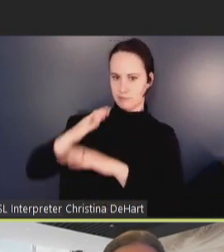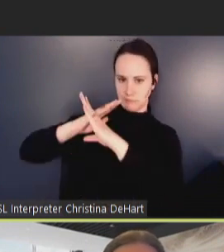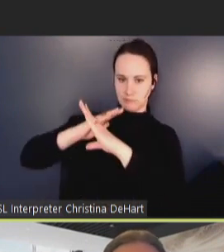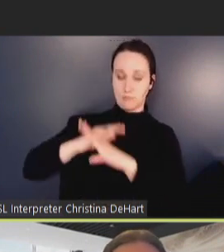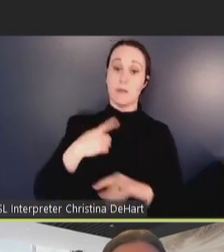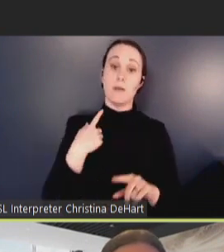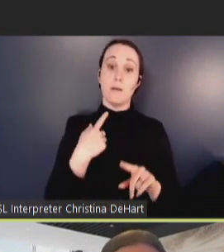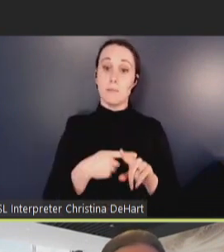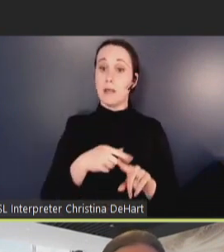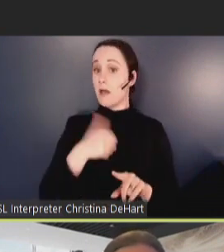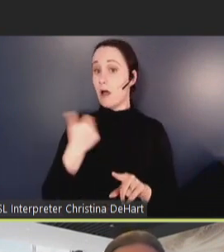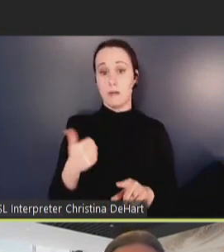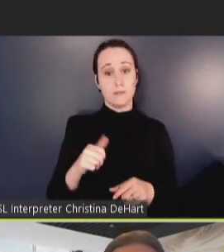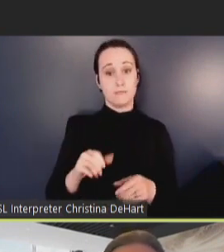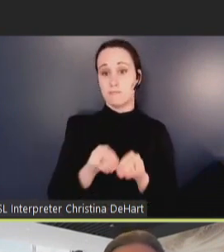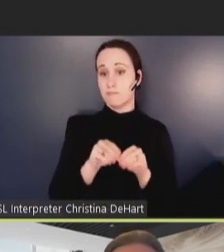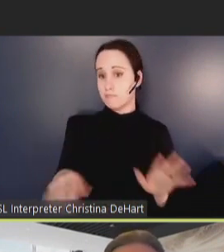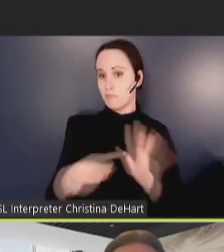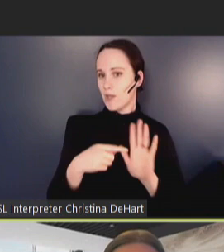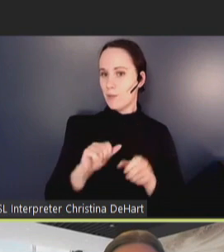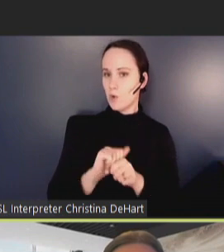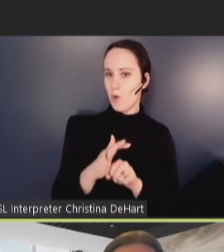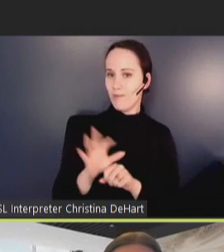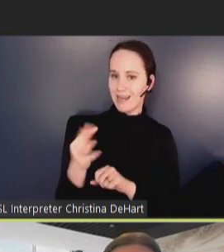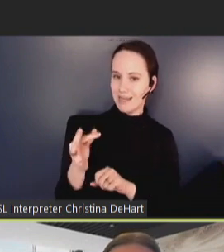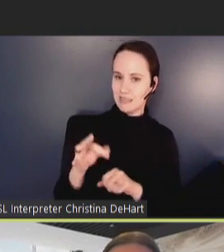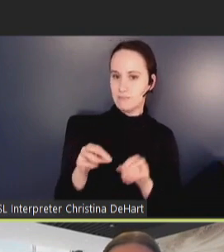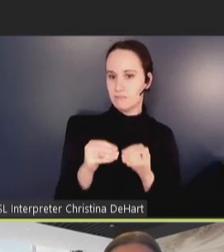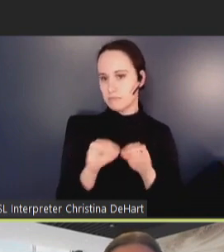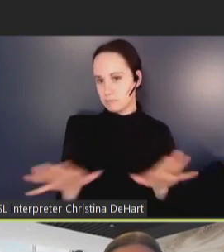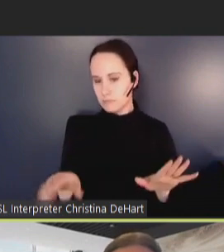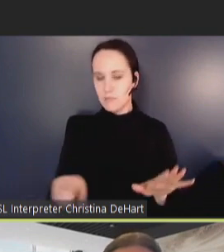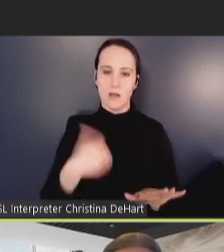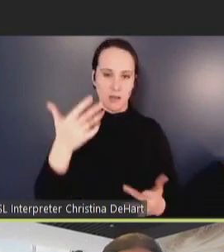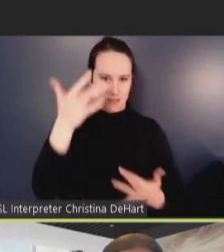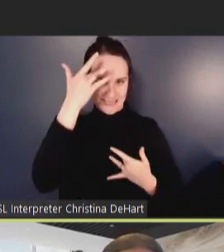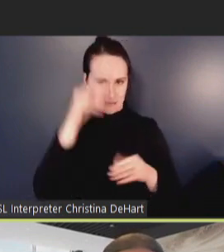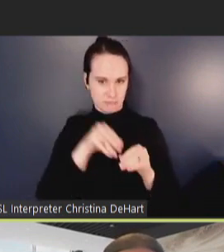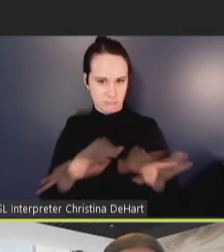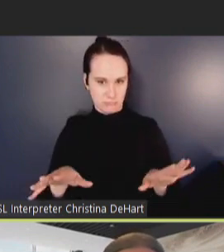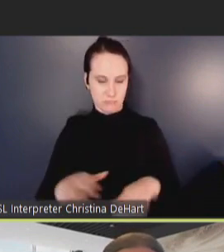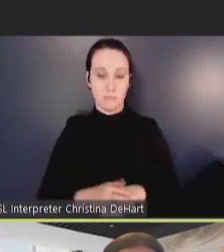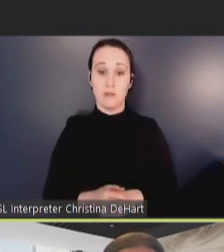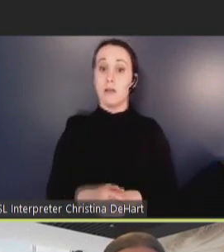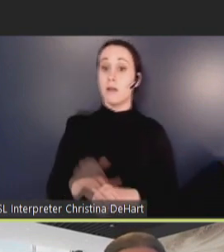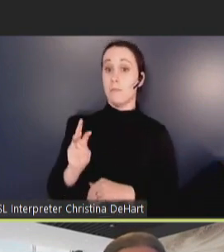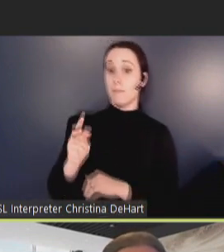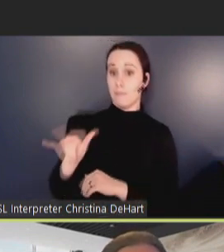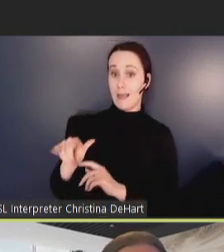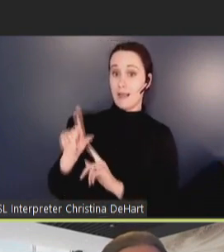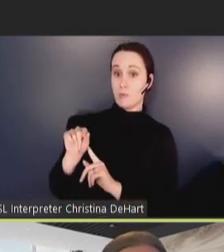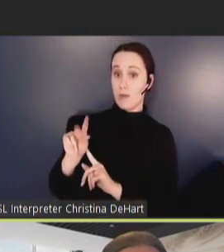and other emerging infectious diseases. The impact outbreak that started in May 2022 is still ongoing